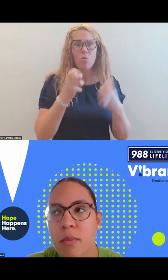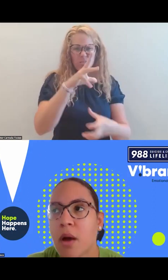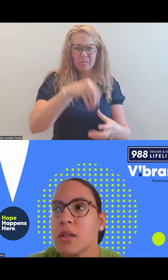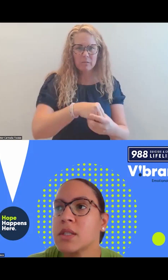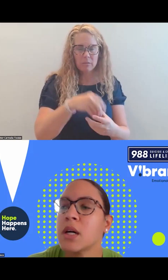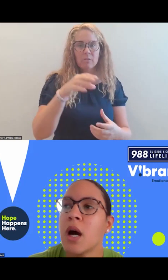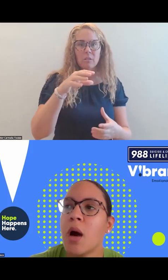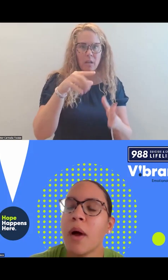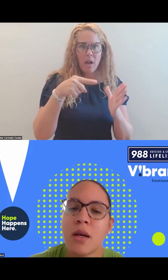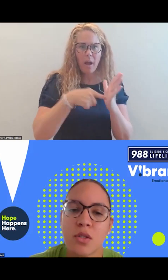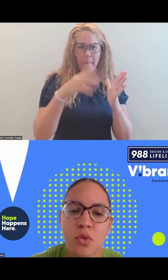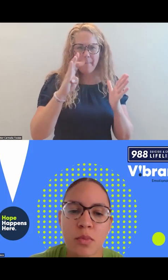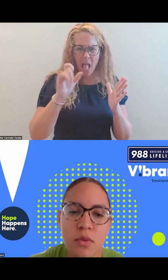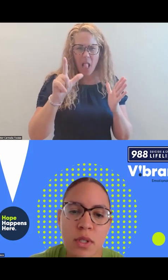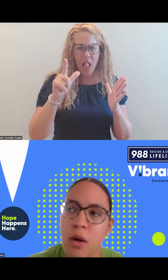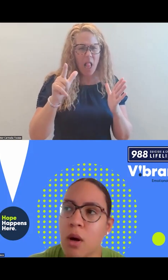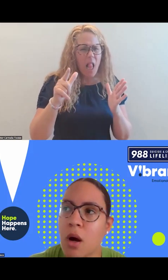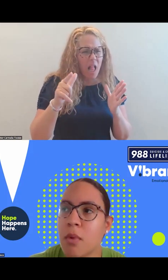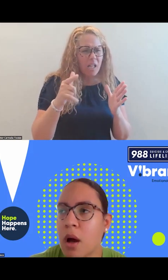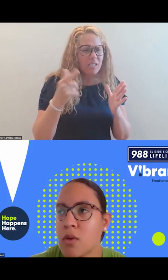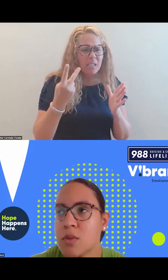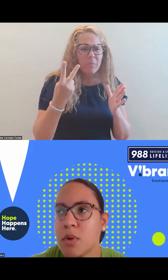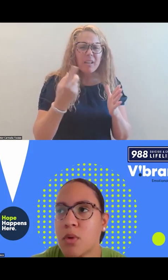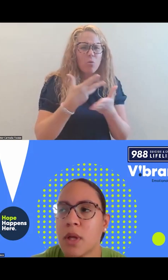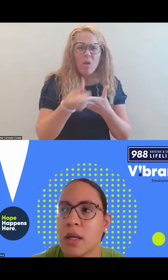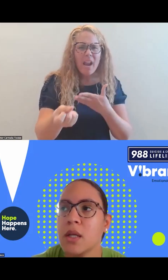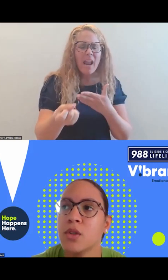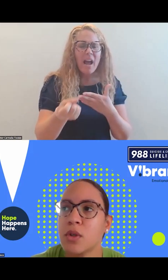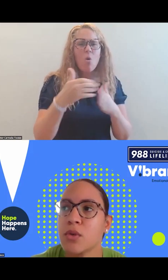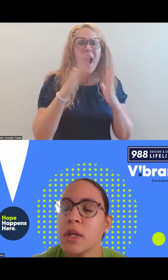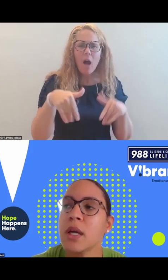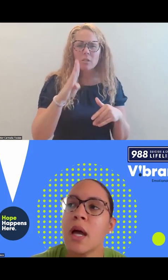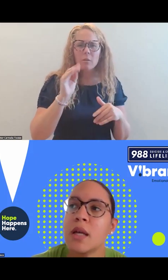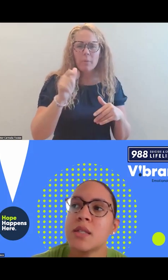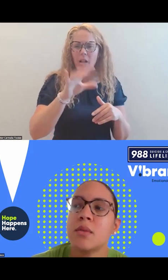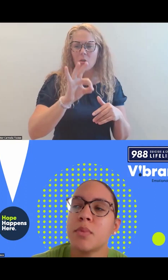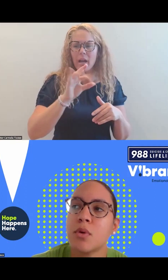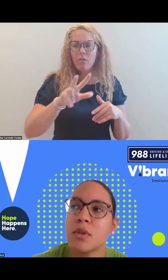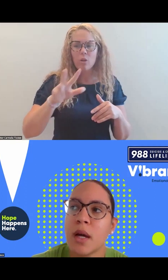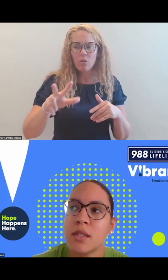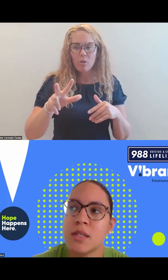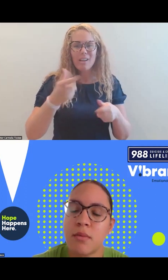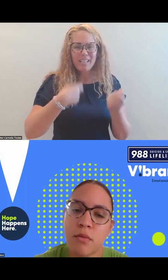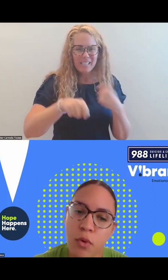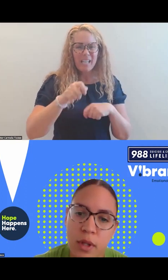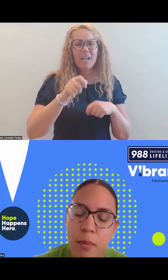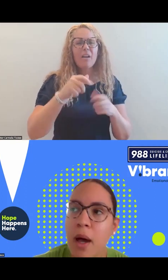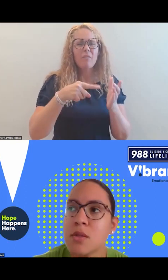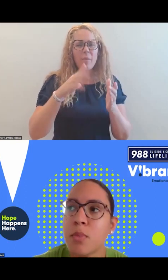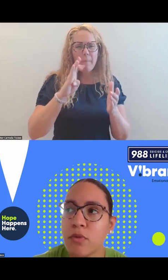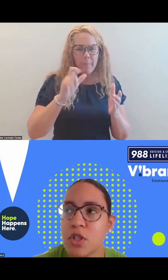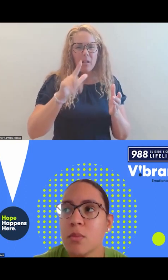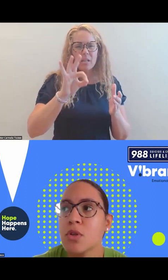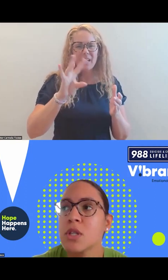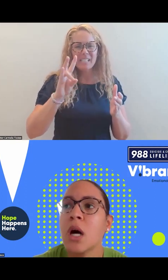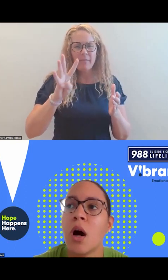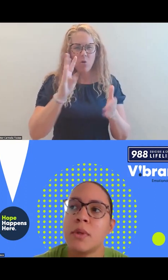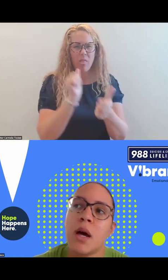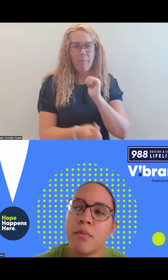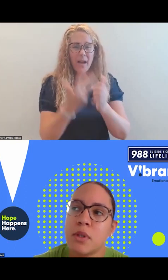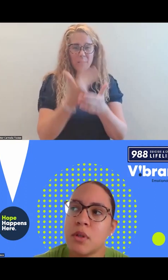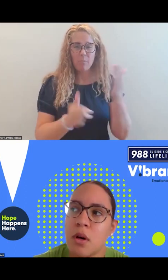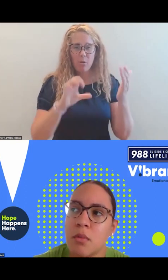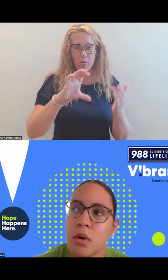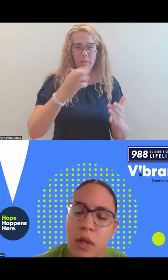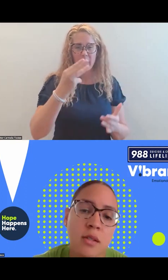HAVE MARYLAND WITH TWO BILLS THAT PASSED BOTH CHAMBERS AND HAS